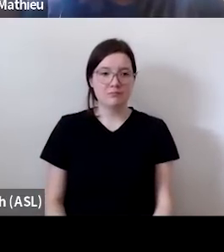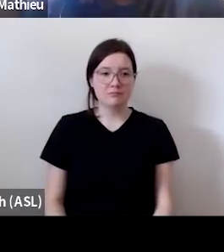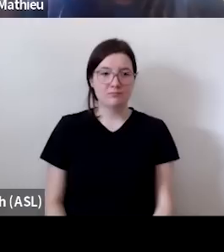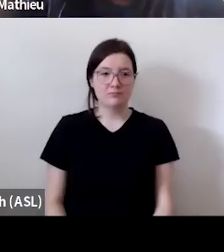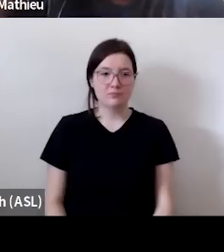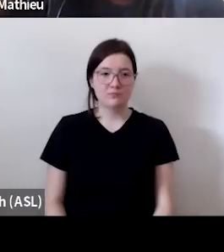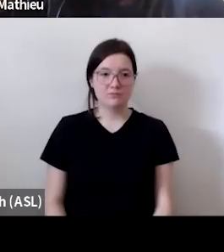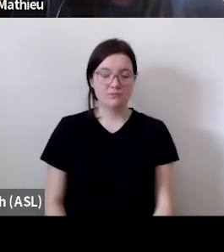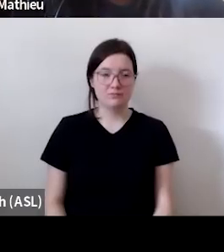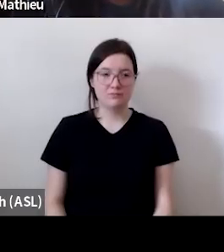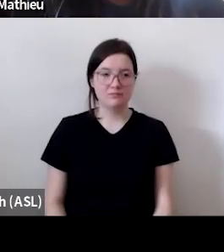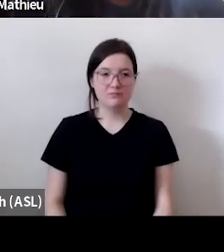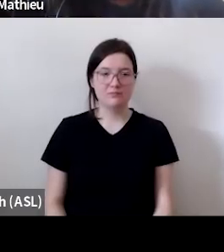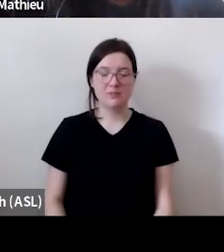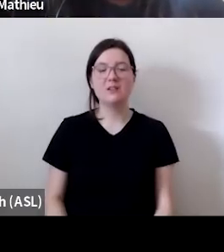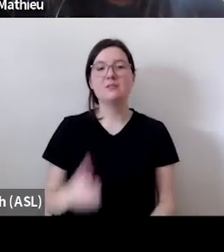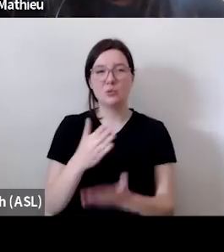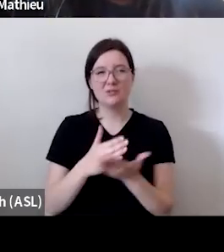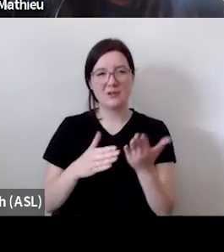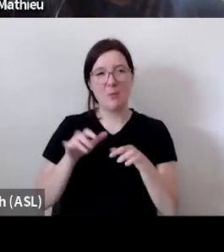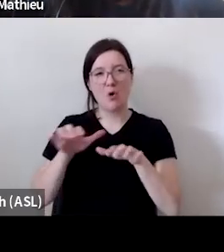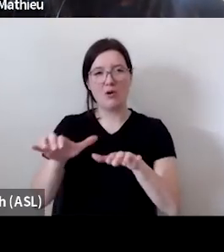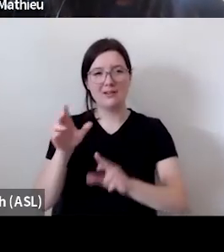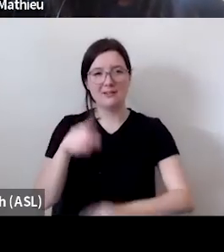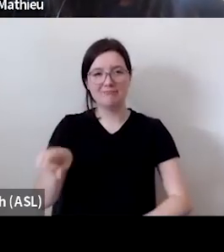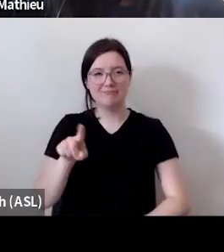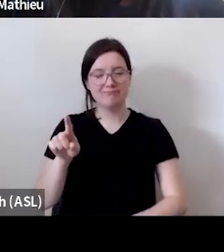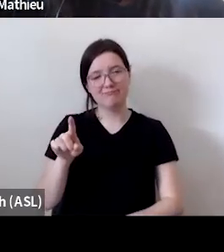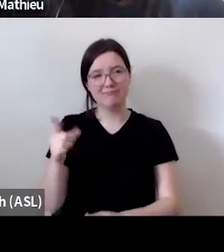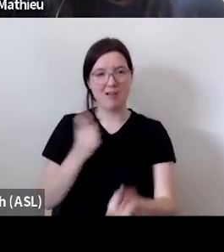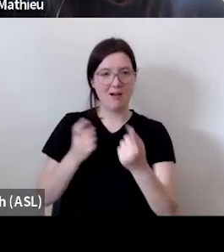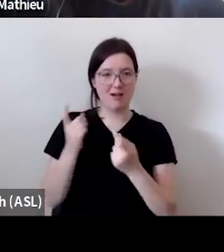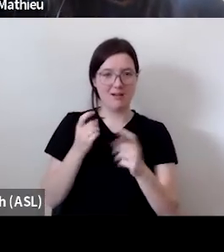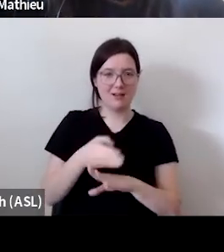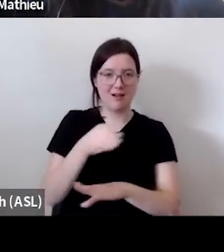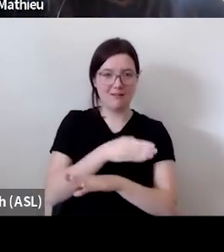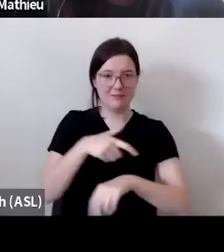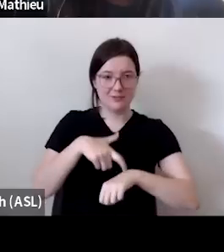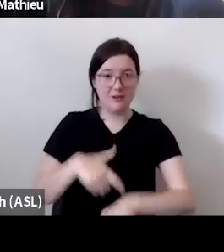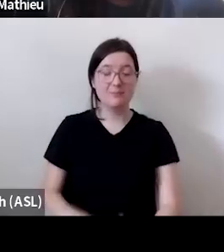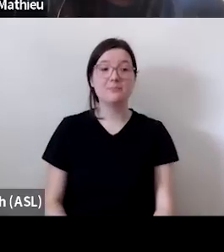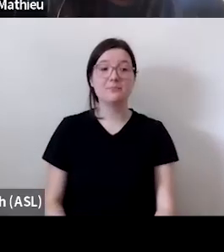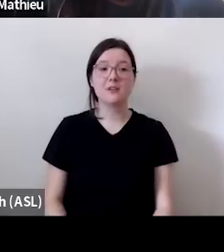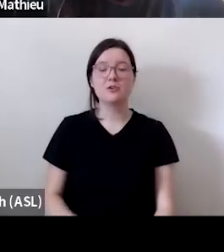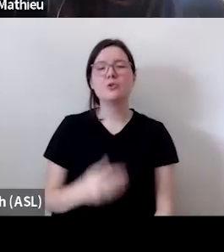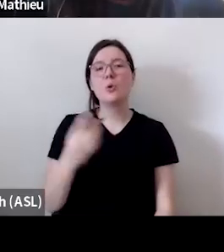and there was a common question about clients with kind of little or no insight about their hoarding